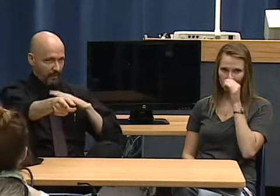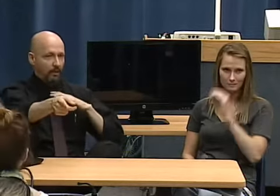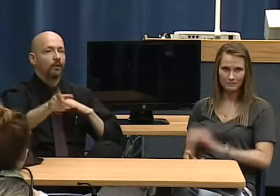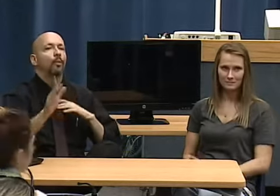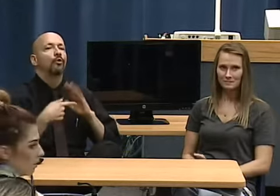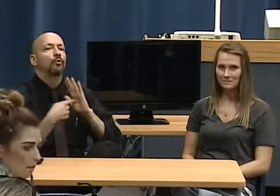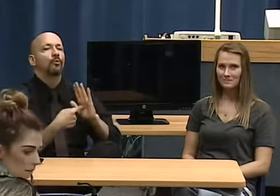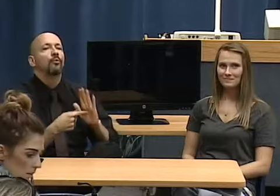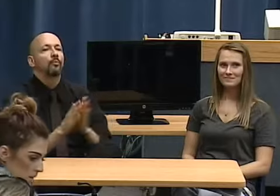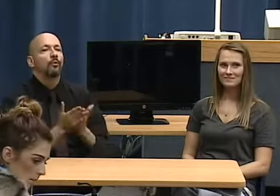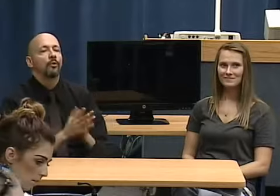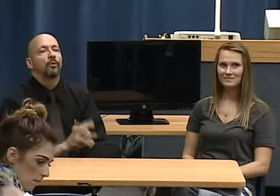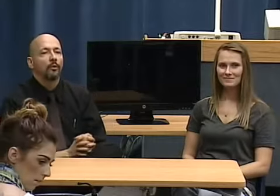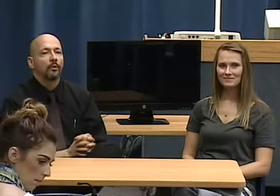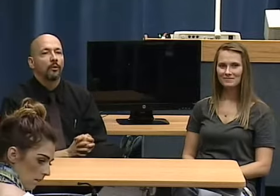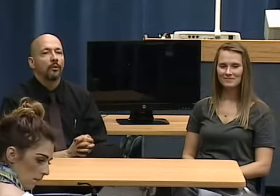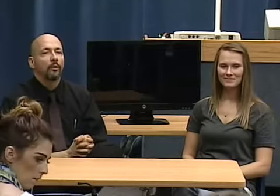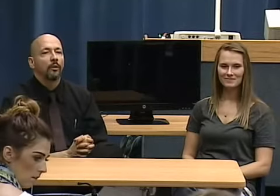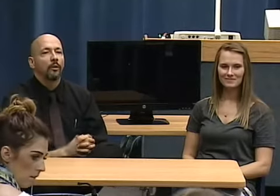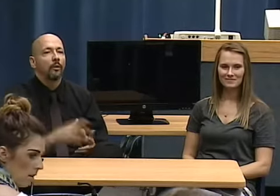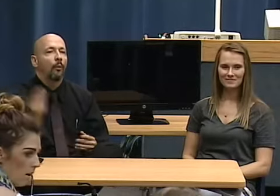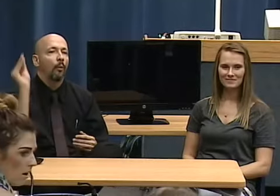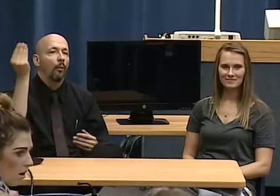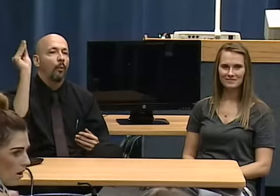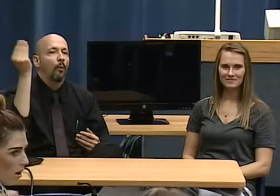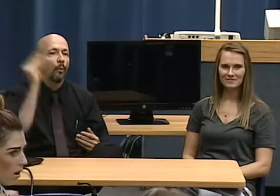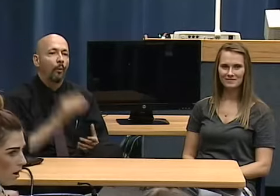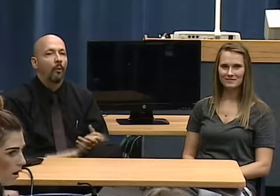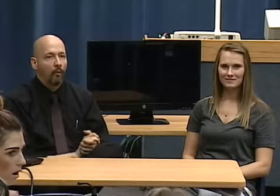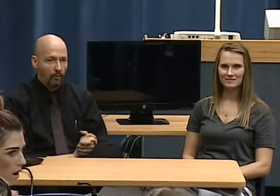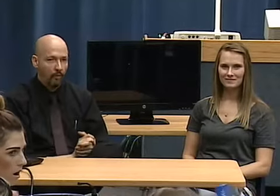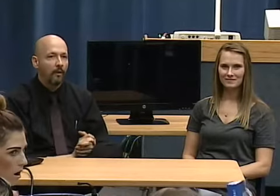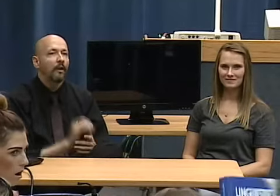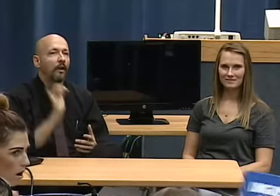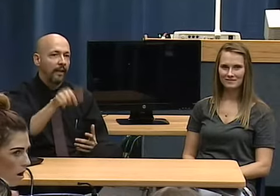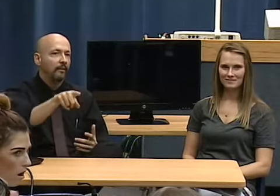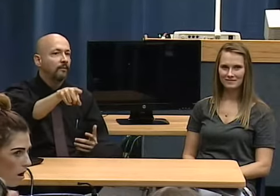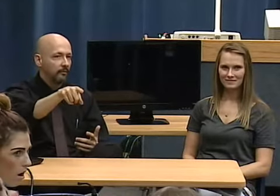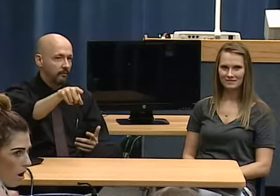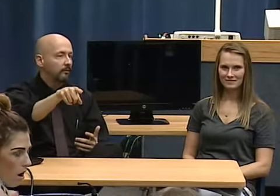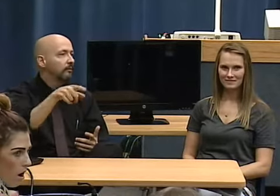FIne. Show them the book? Hold it up. That one.